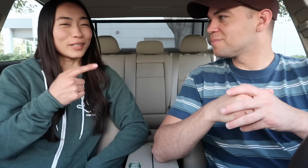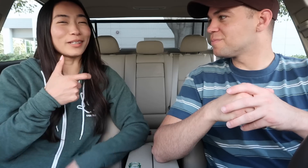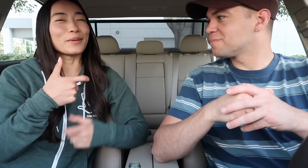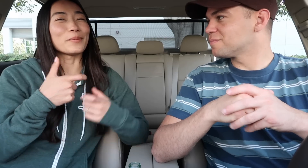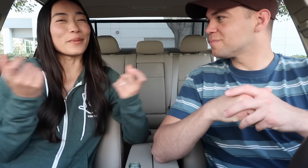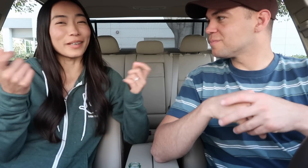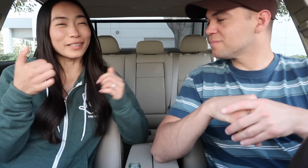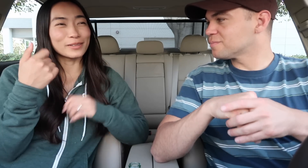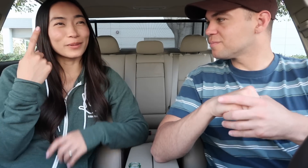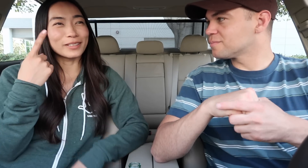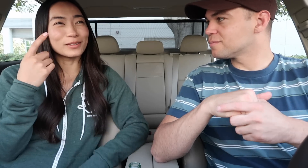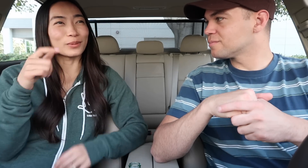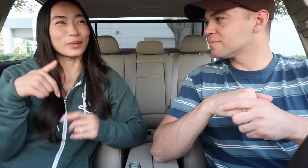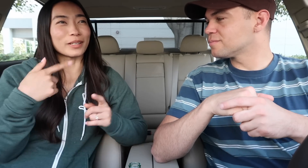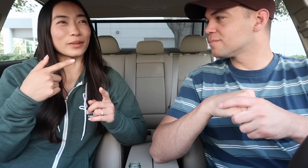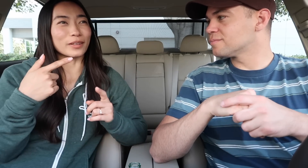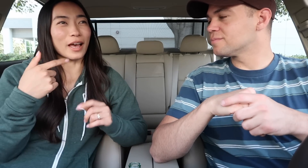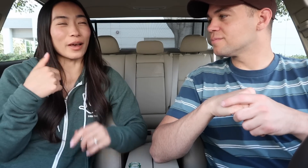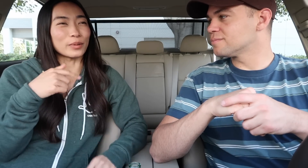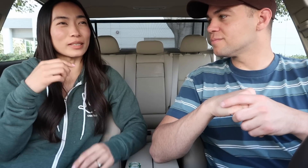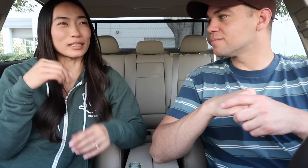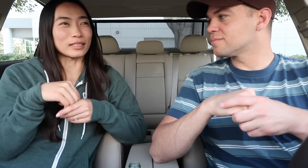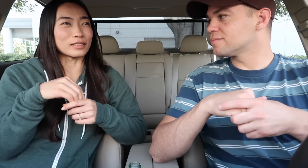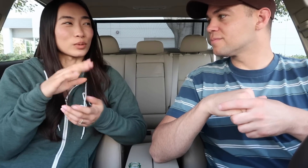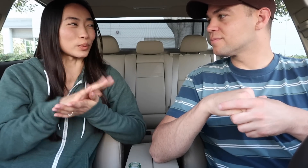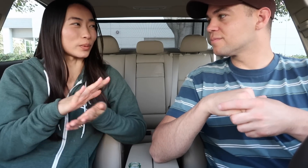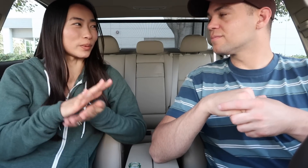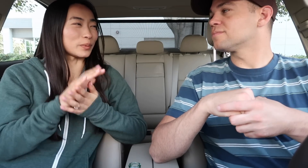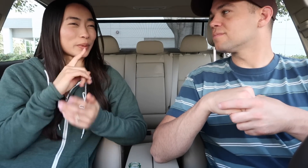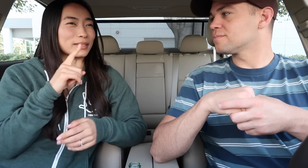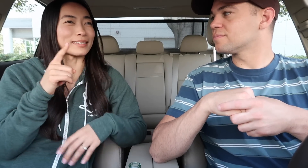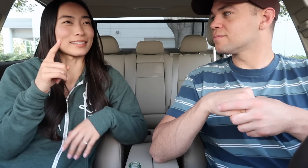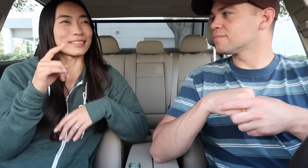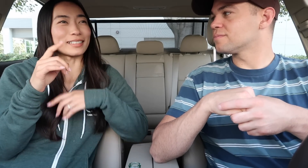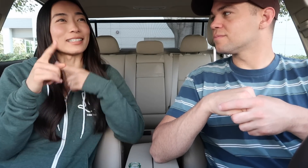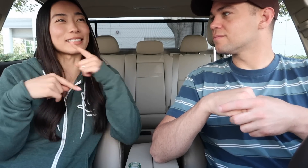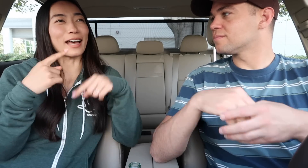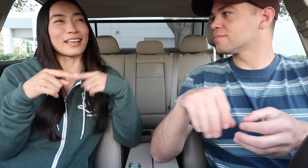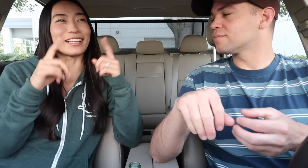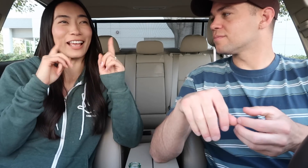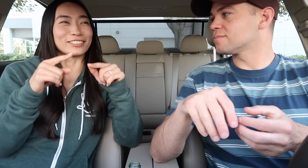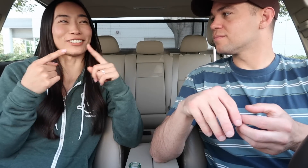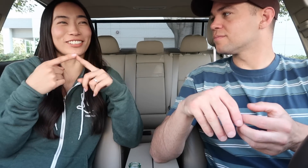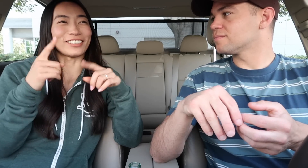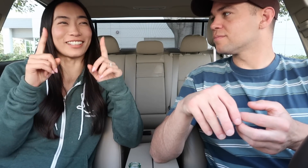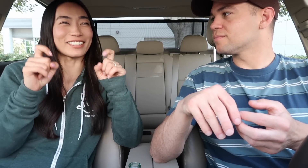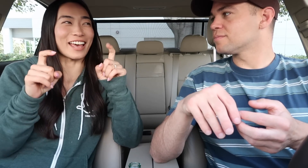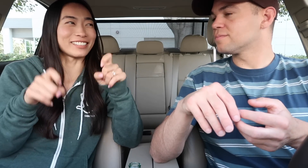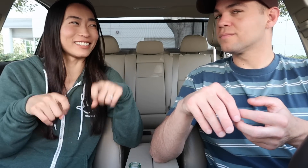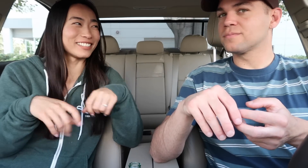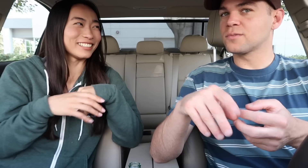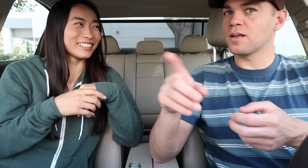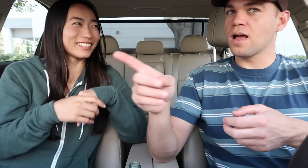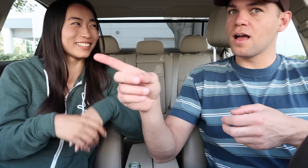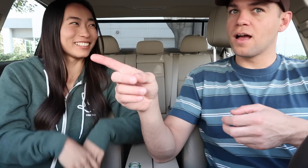one of the biggest ones when I was in school was sign the answers to the test